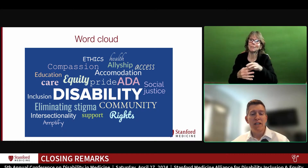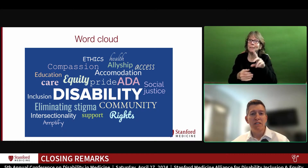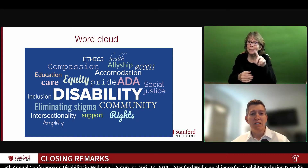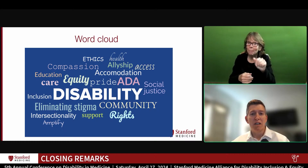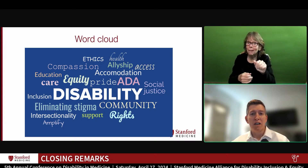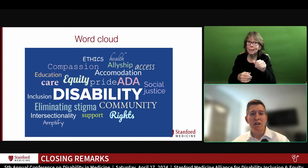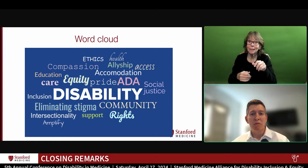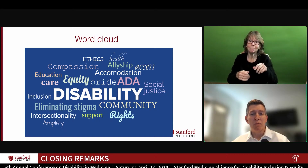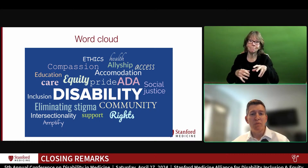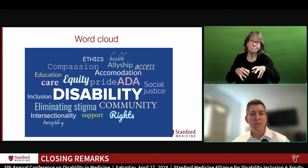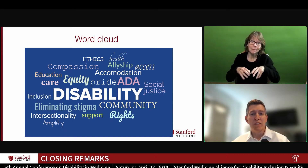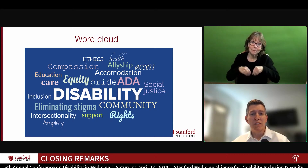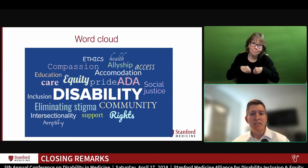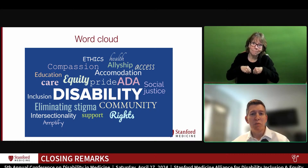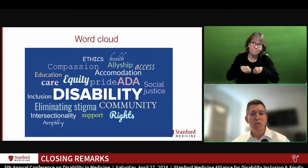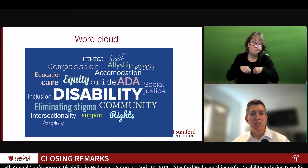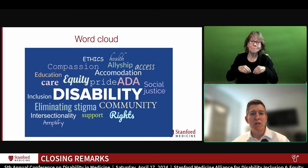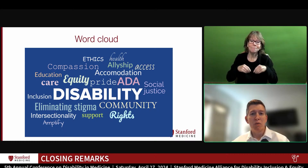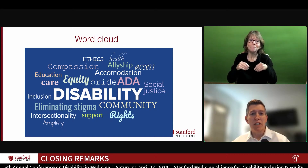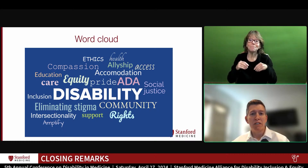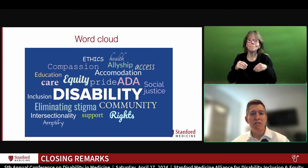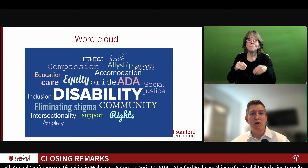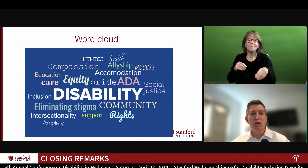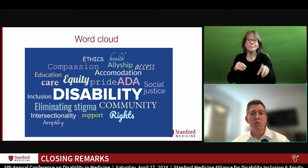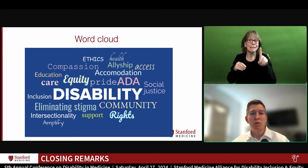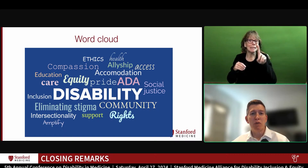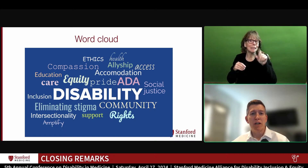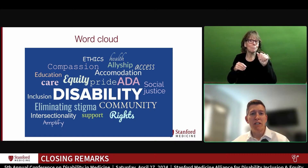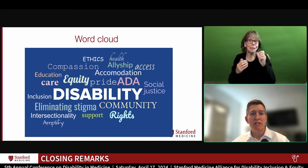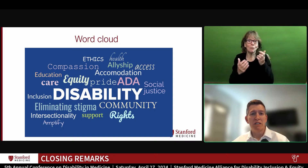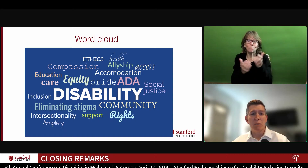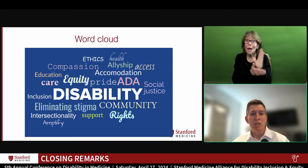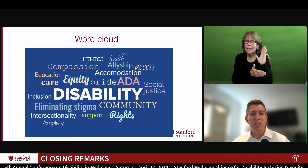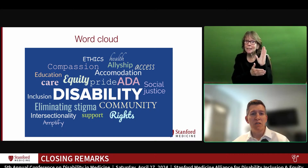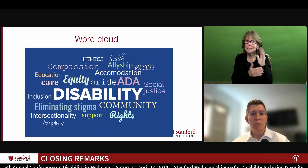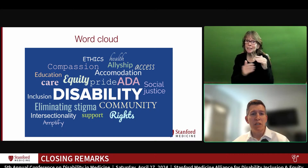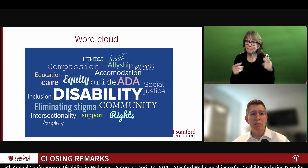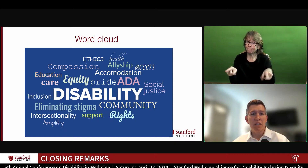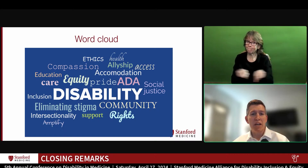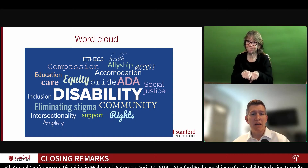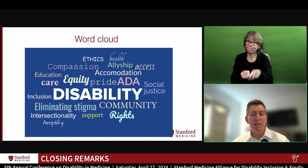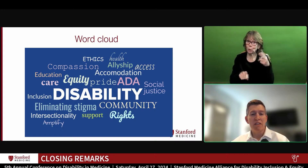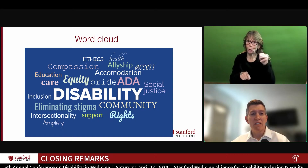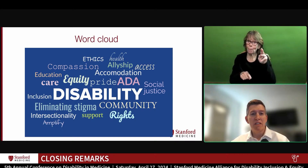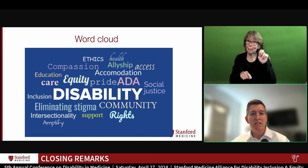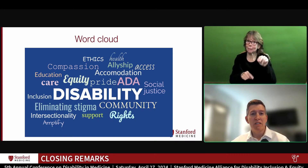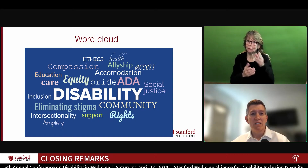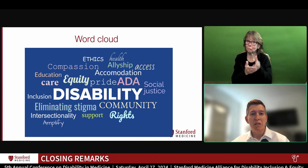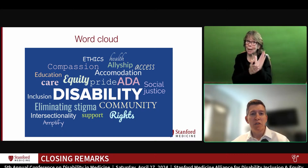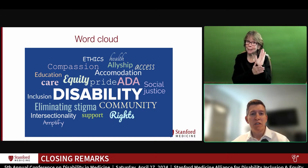That disability rights are human rights, that we need to eliminate the stigma,